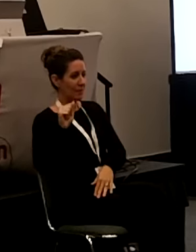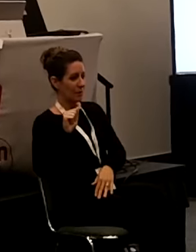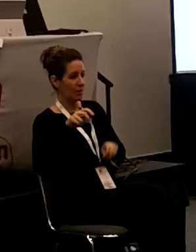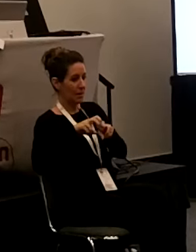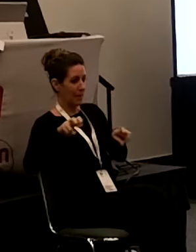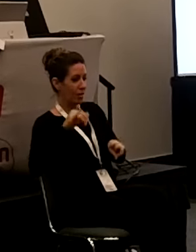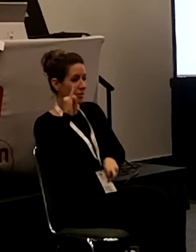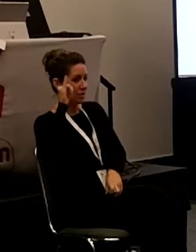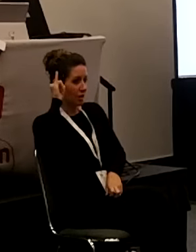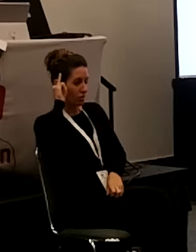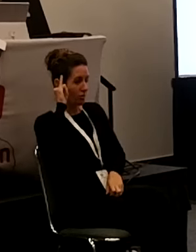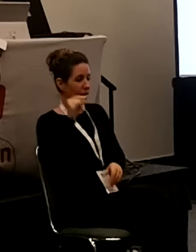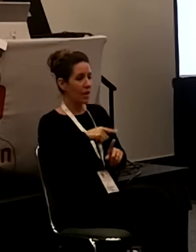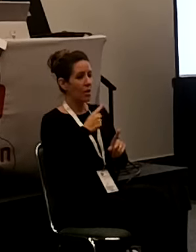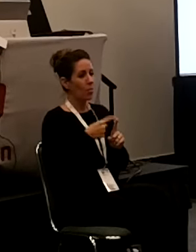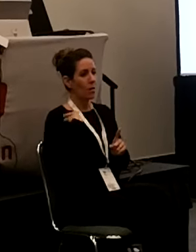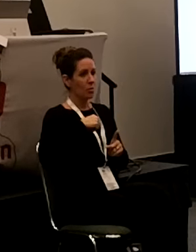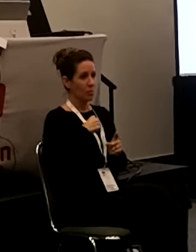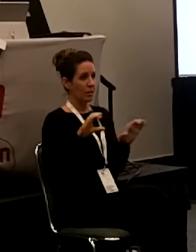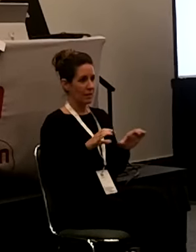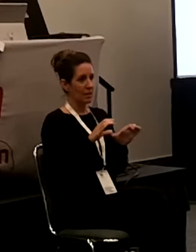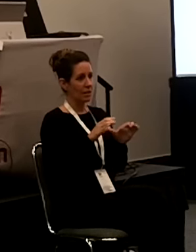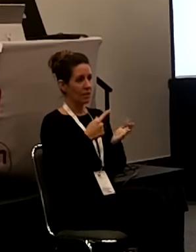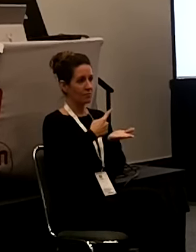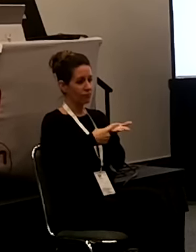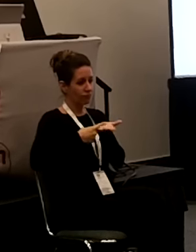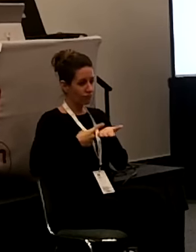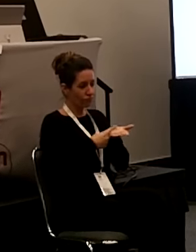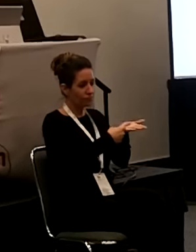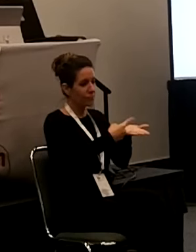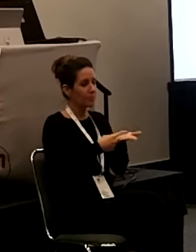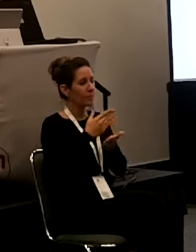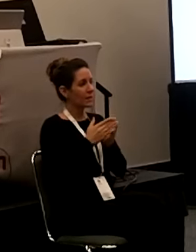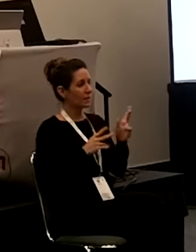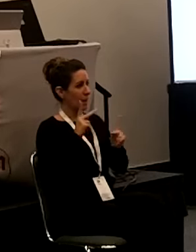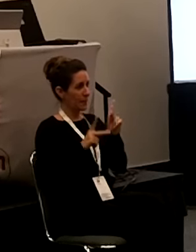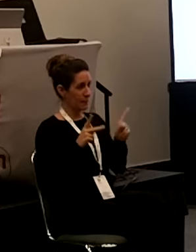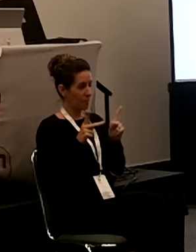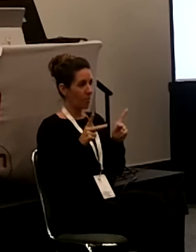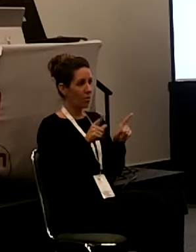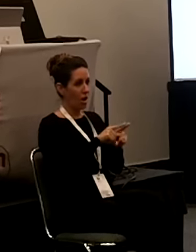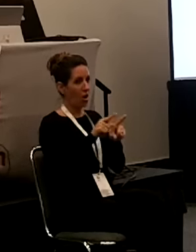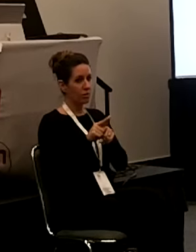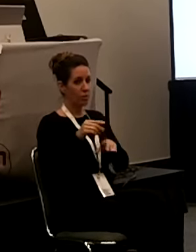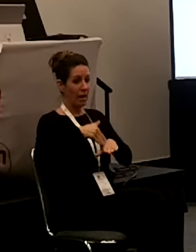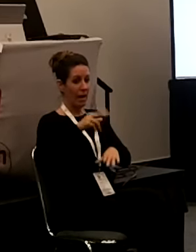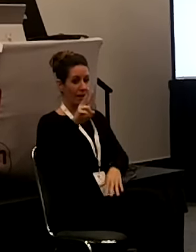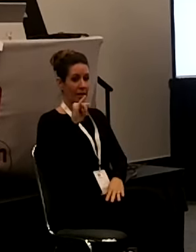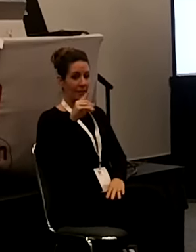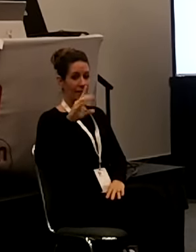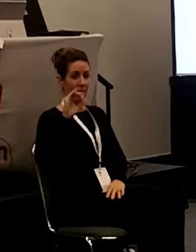when we did our little breakout sessions we talked about it, when people, you know... Even at VidCon if you were to walk up to somebody